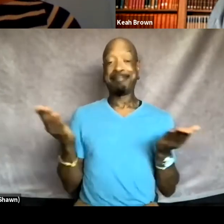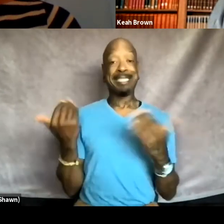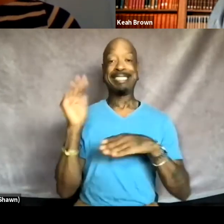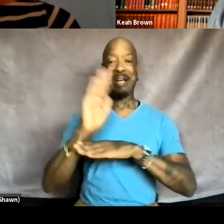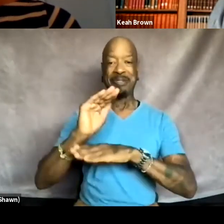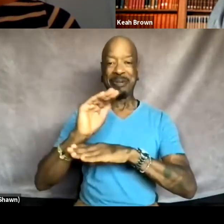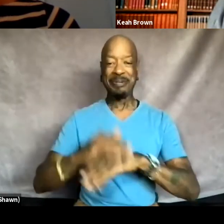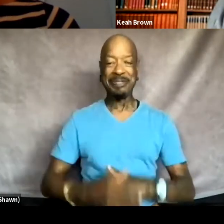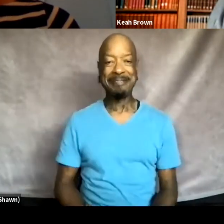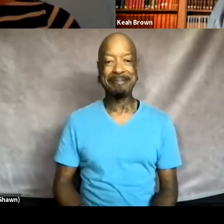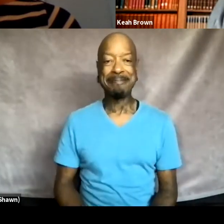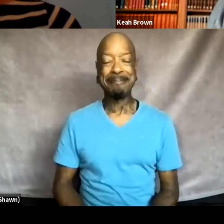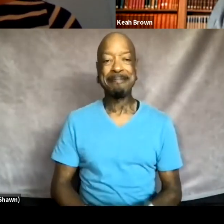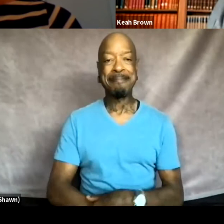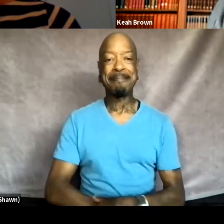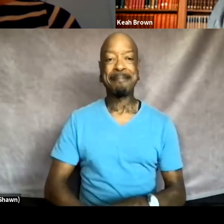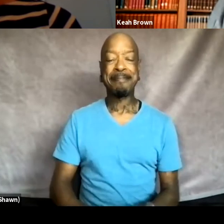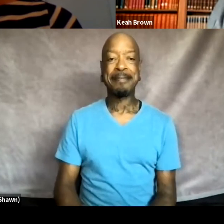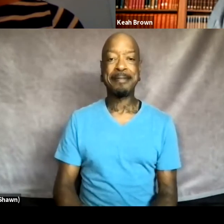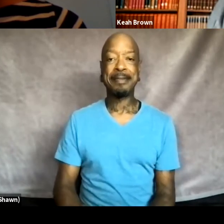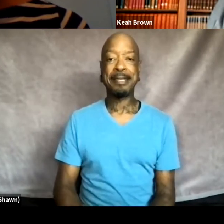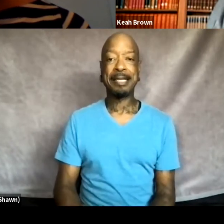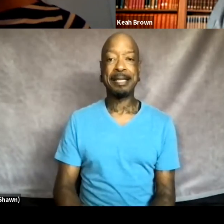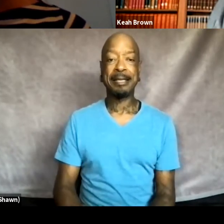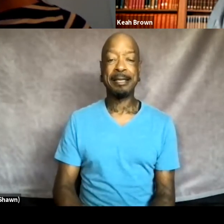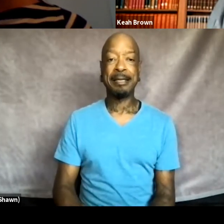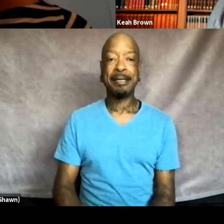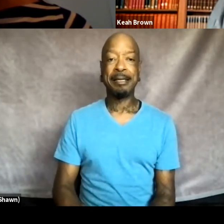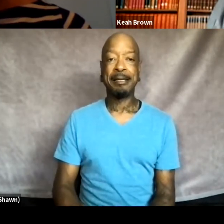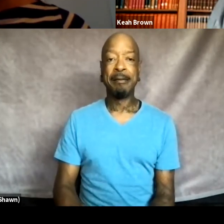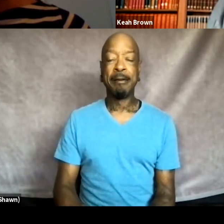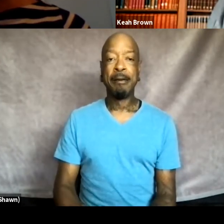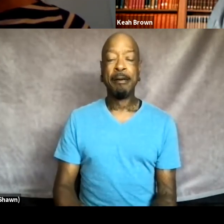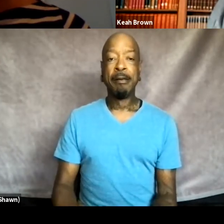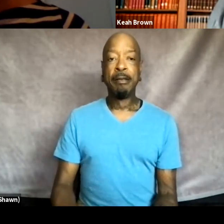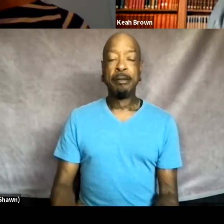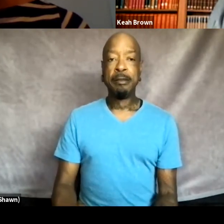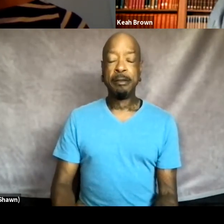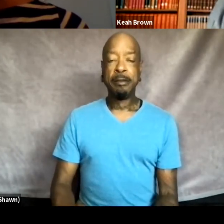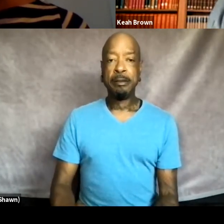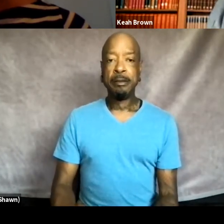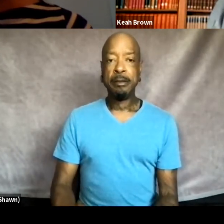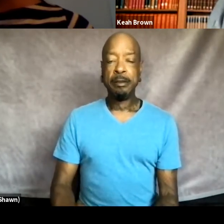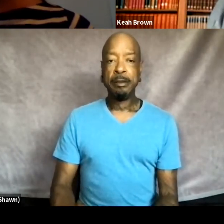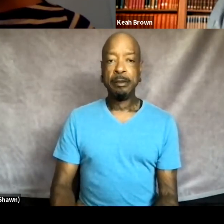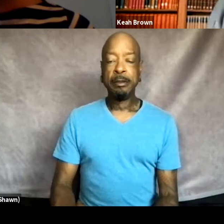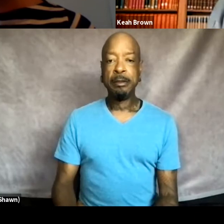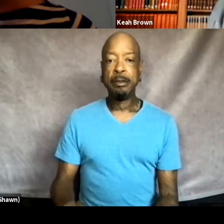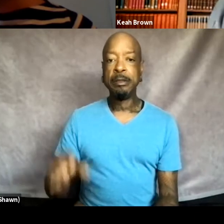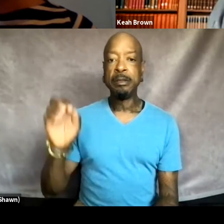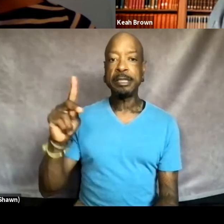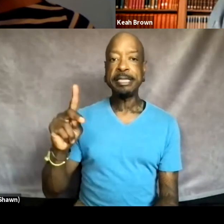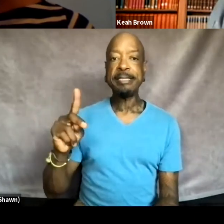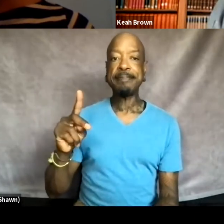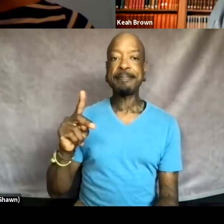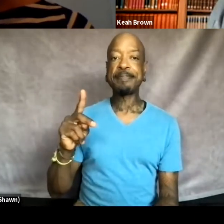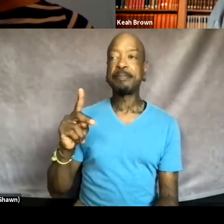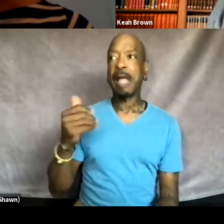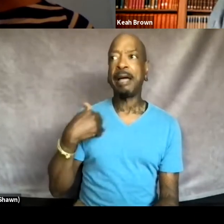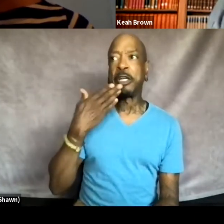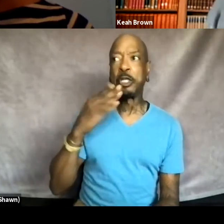Nicole Redding (she/her): Okay I've got a good question for you I'm just going to ask